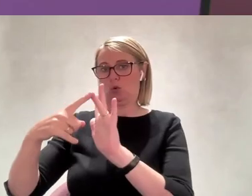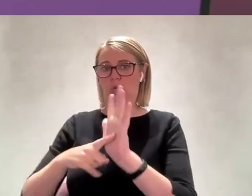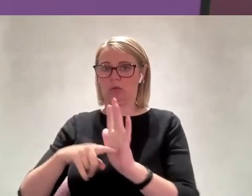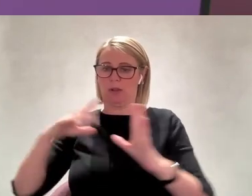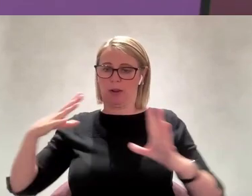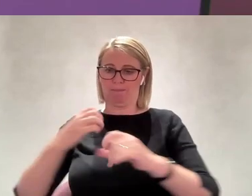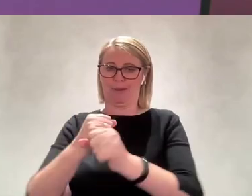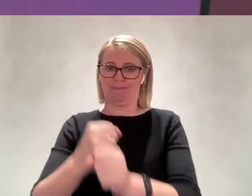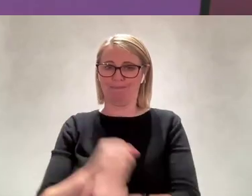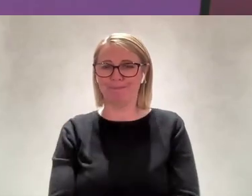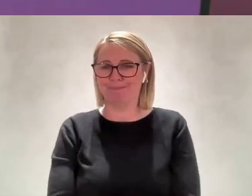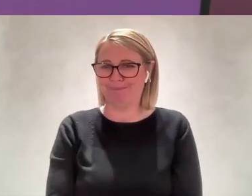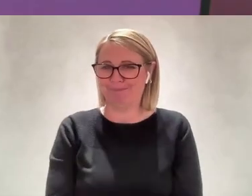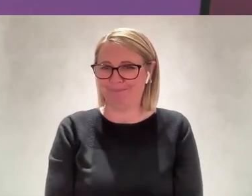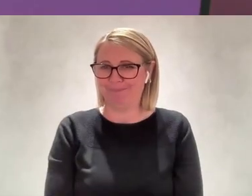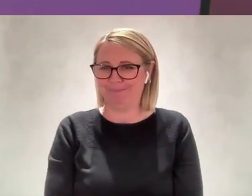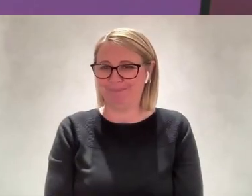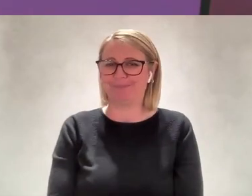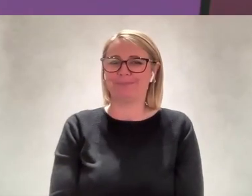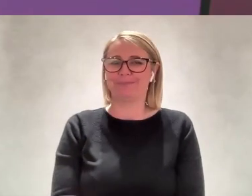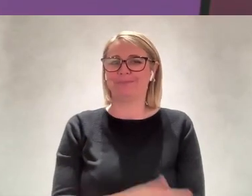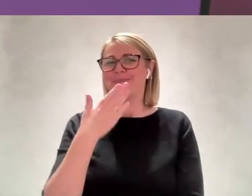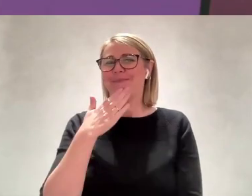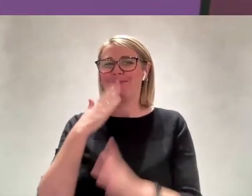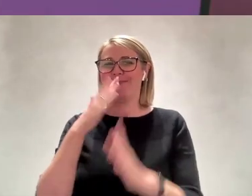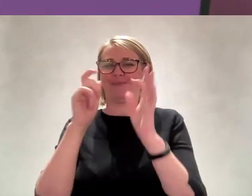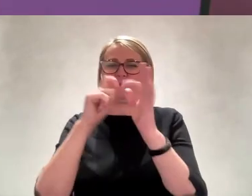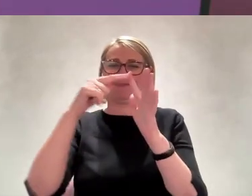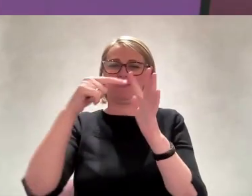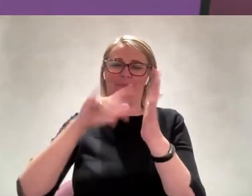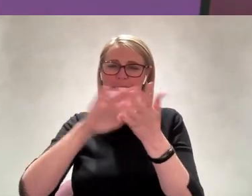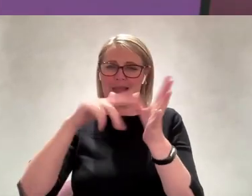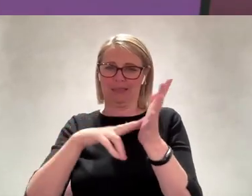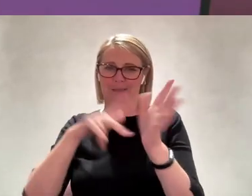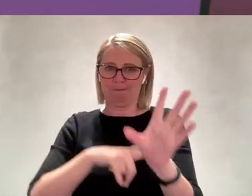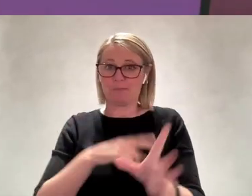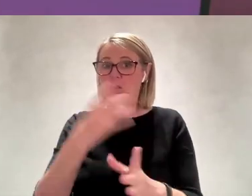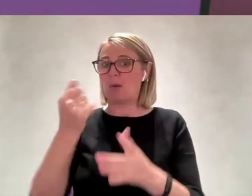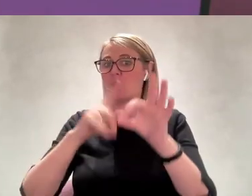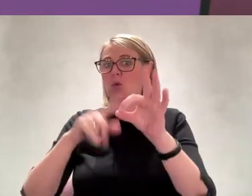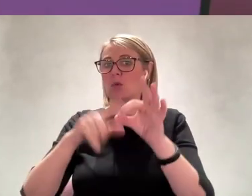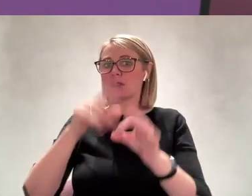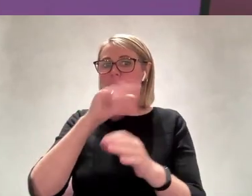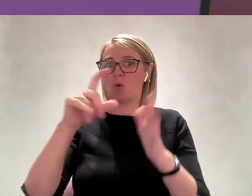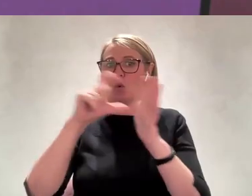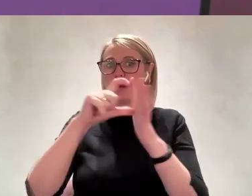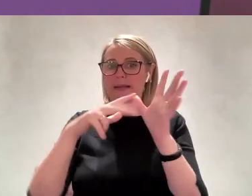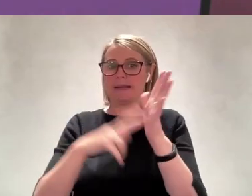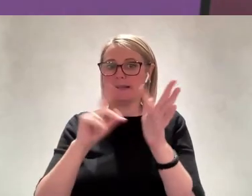I'll keep it short. I'll stop there. Thanks, Bethany. We've got a question for Dave now.